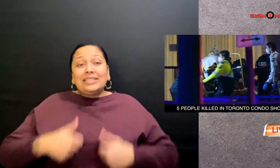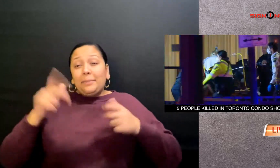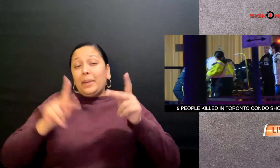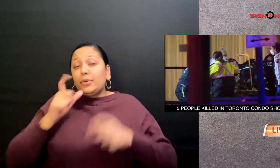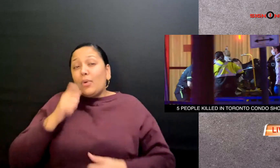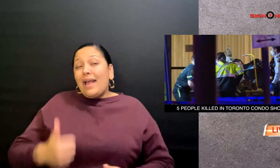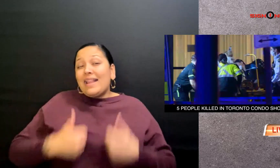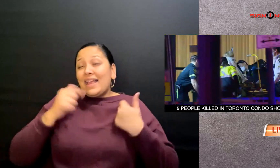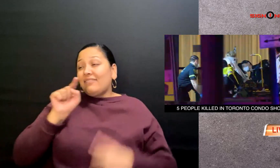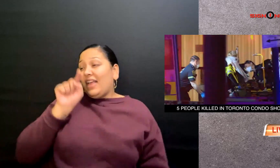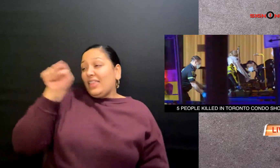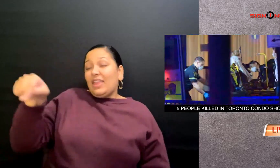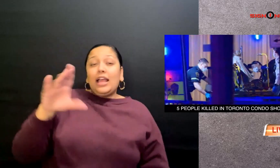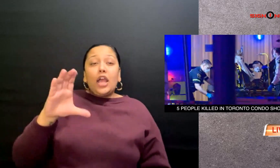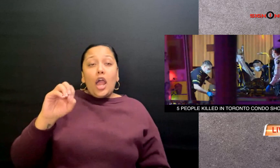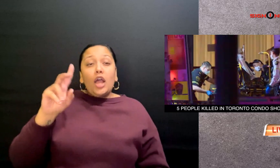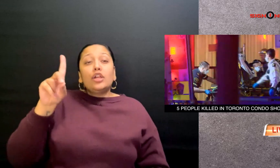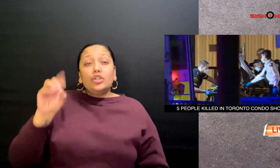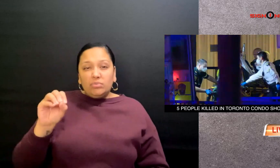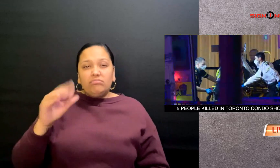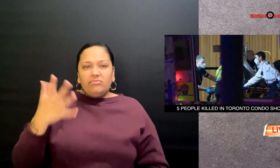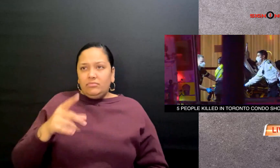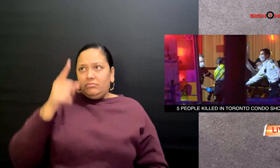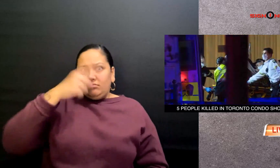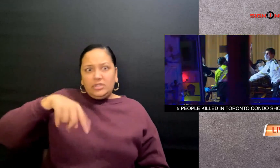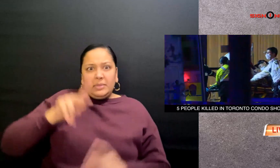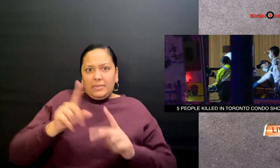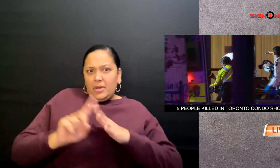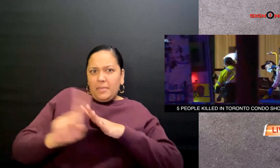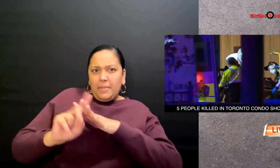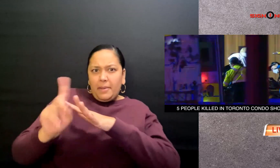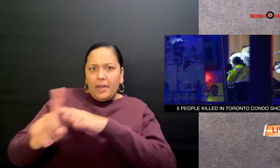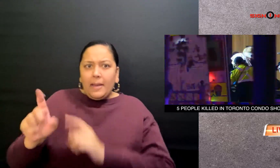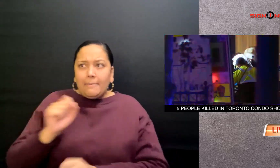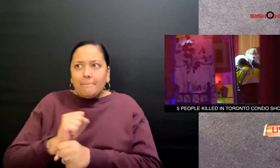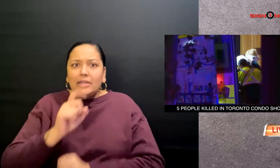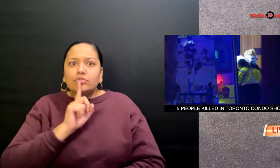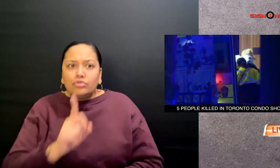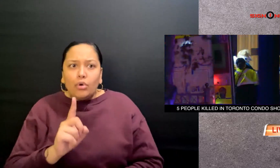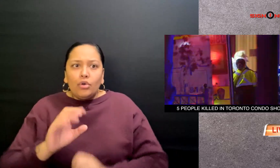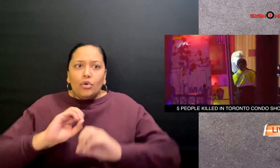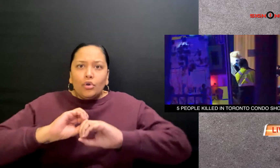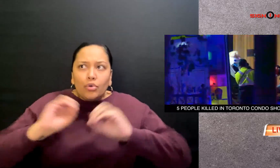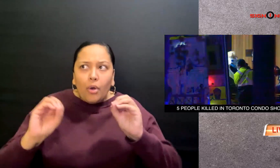residents in the condo were evacuated to make sure there were no more victims